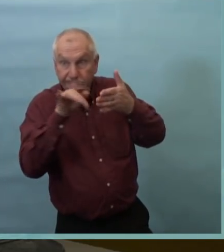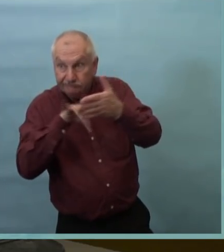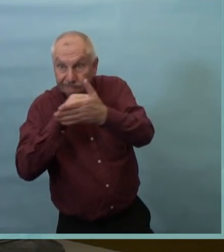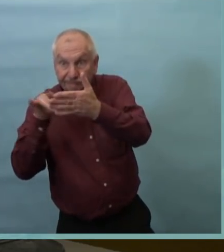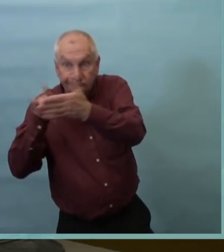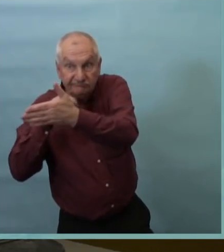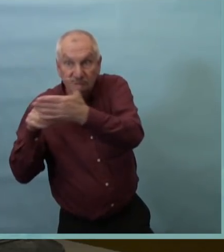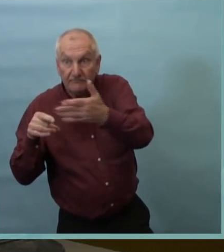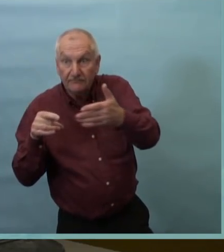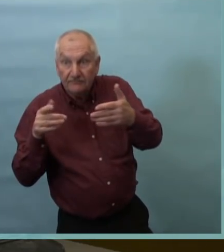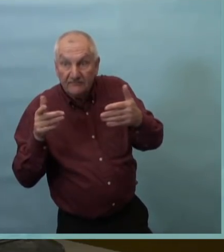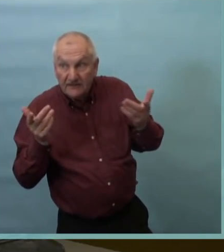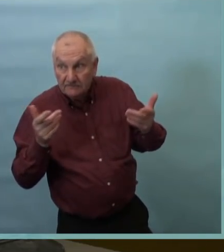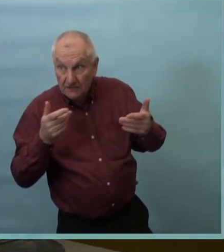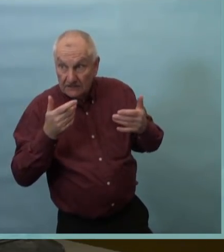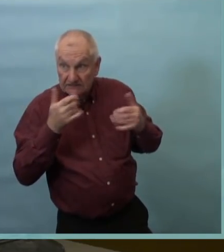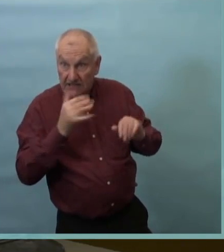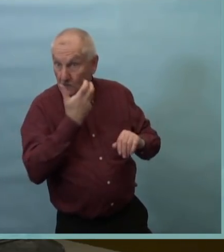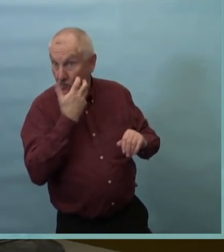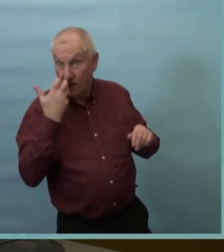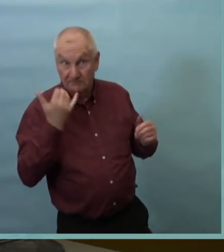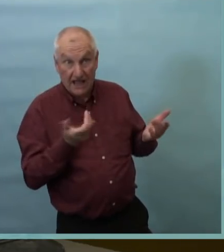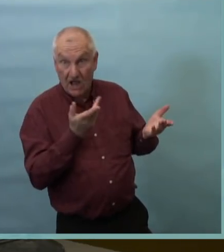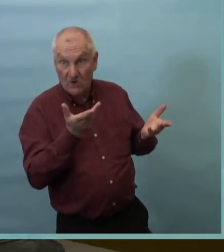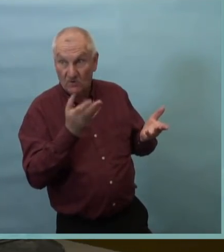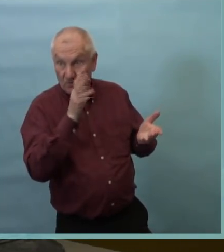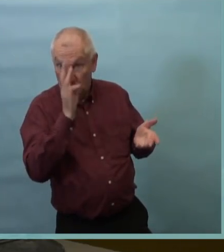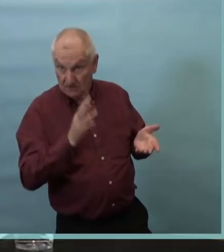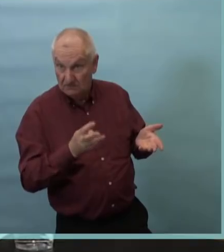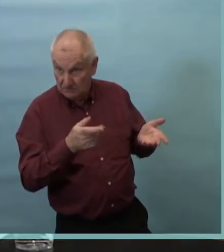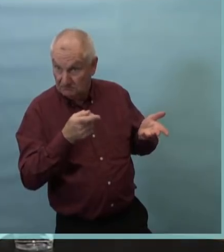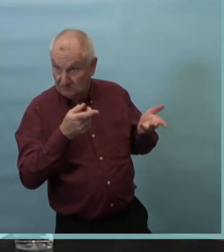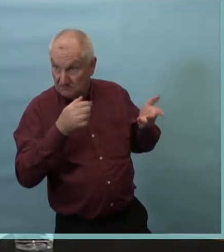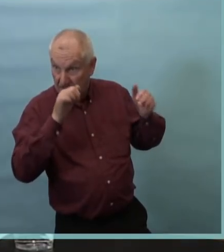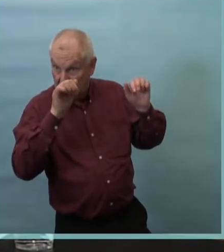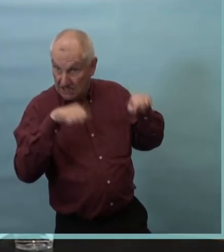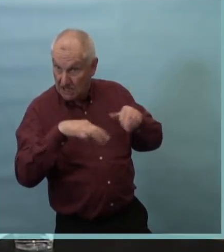like in terms of new protocols they might have to follow right so in these